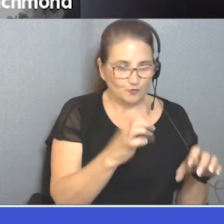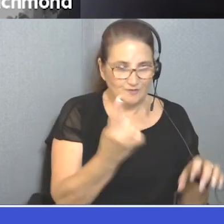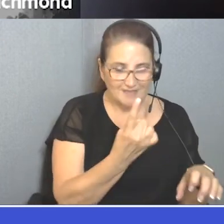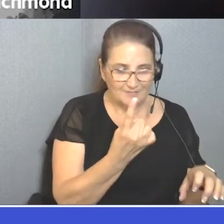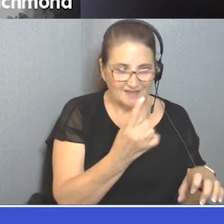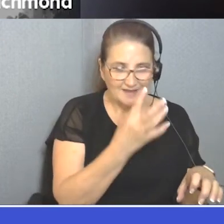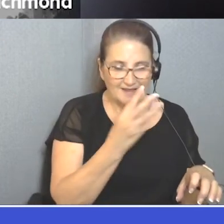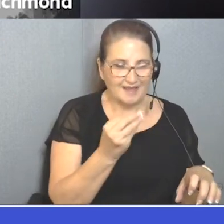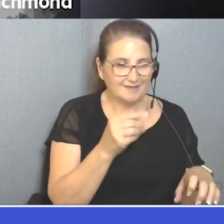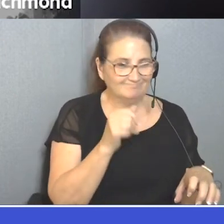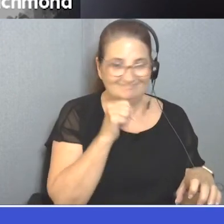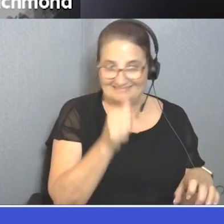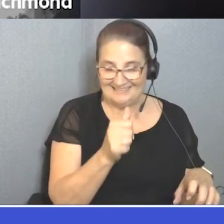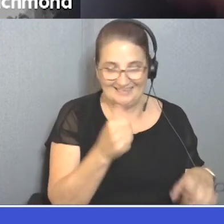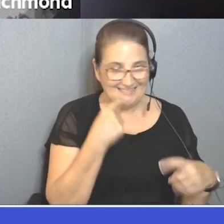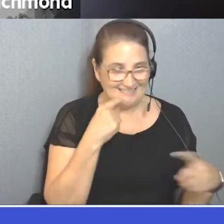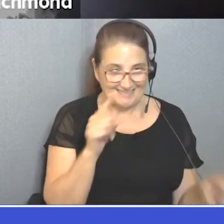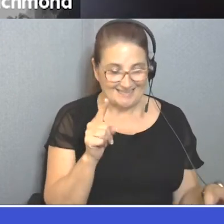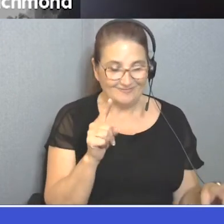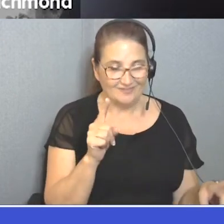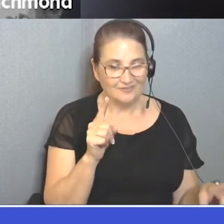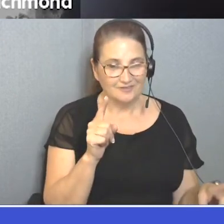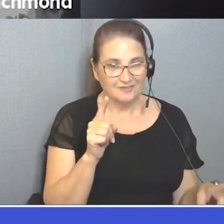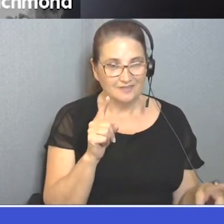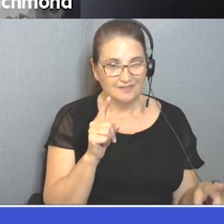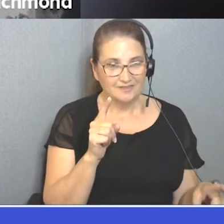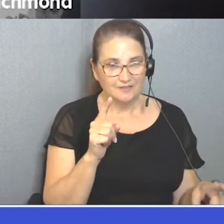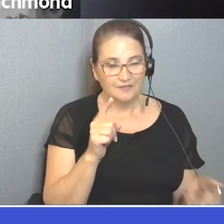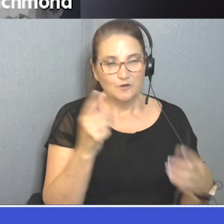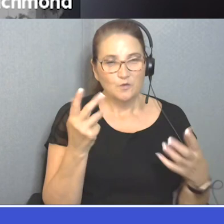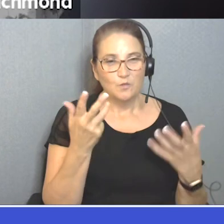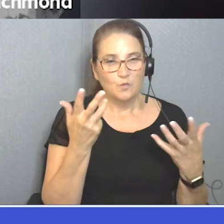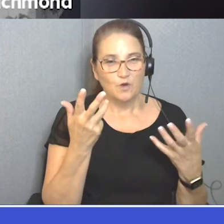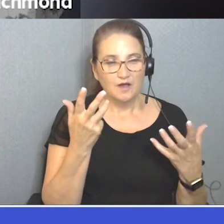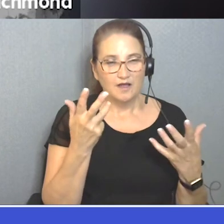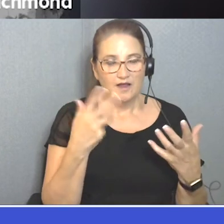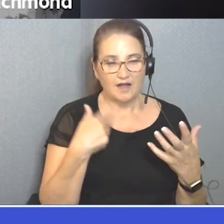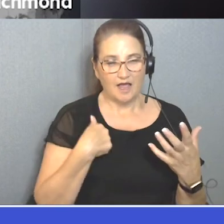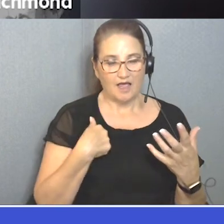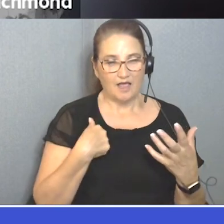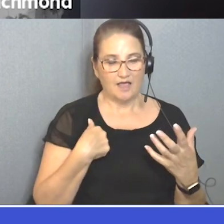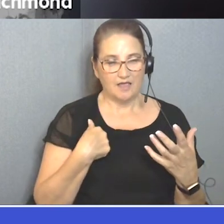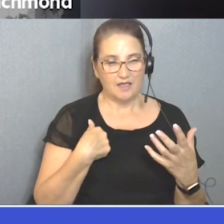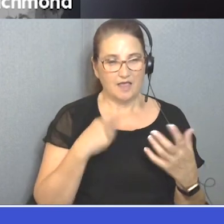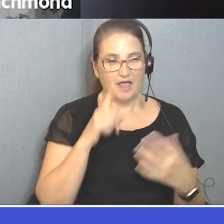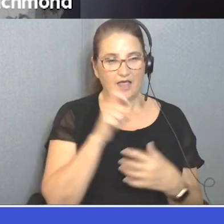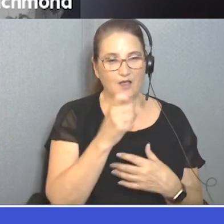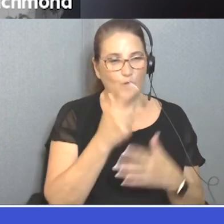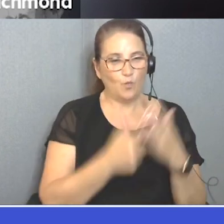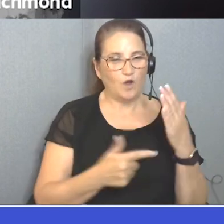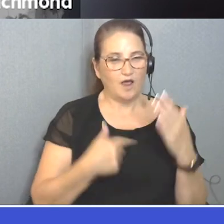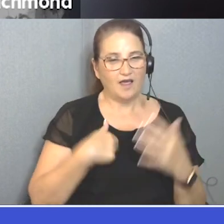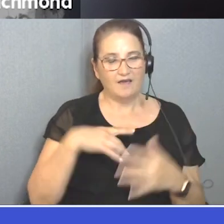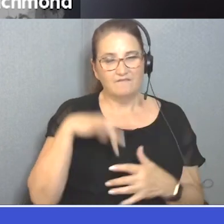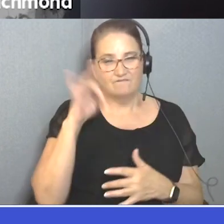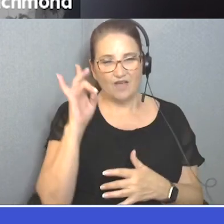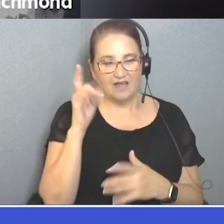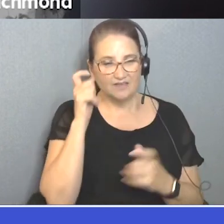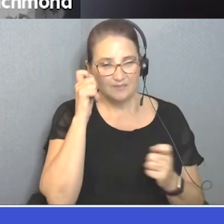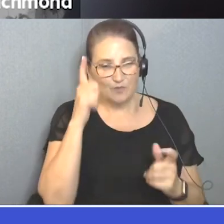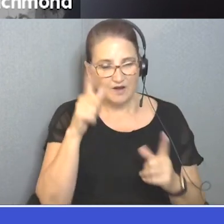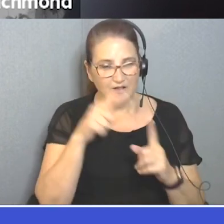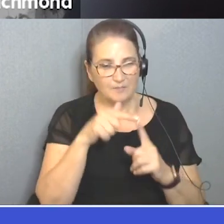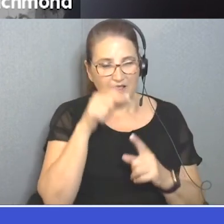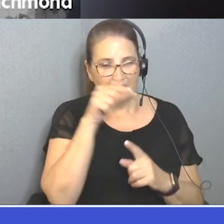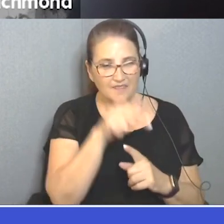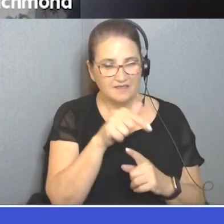to do something and it didn't go well.